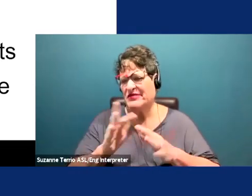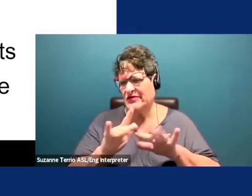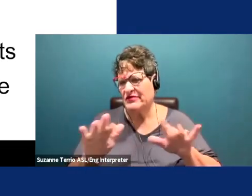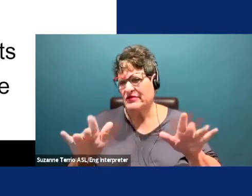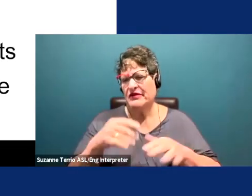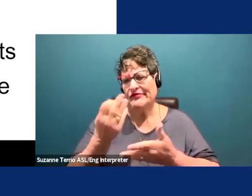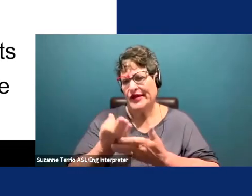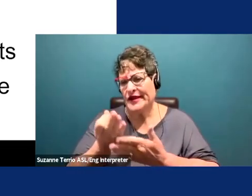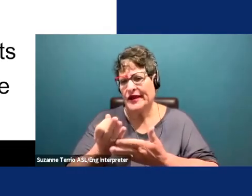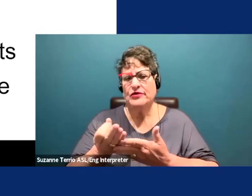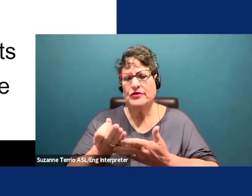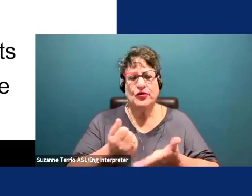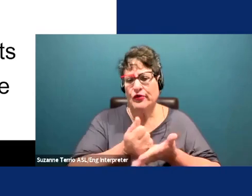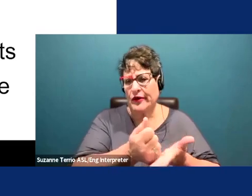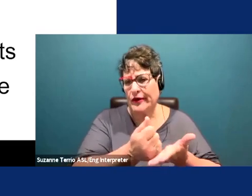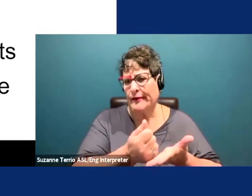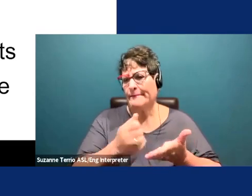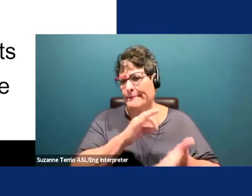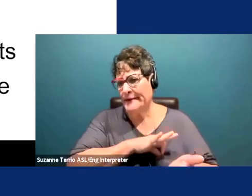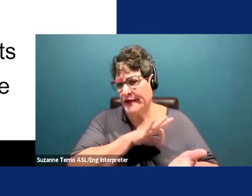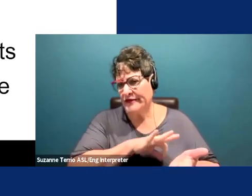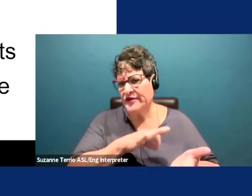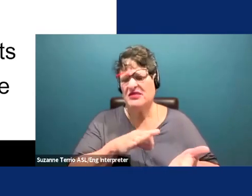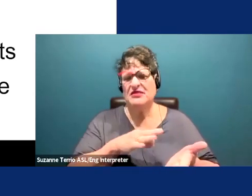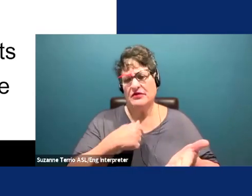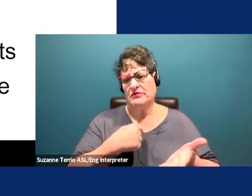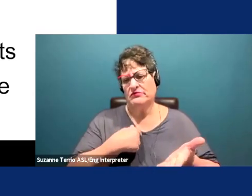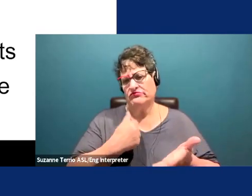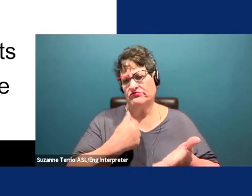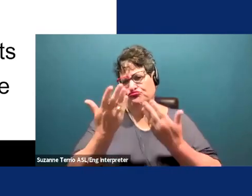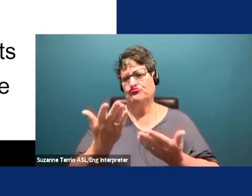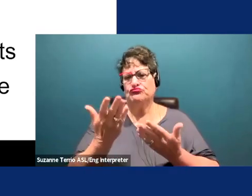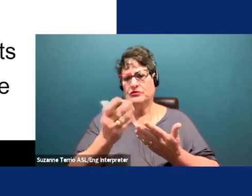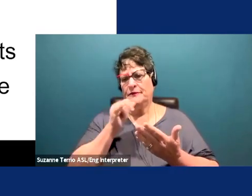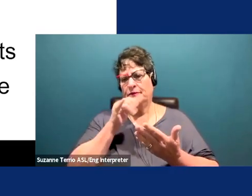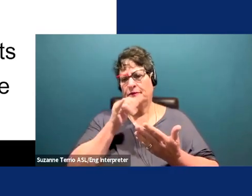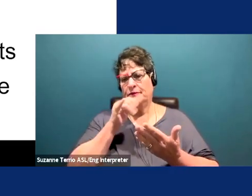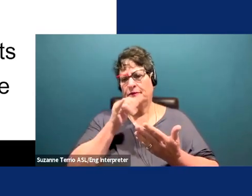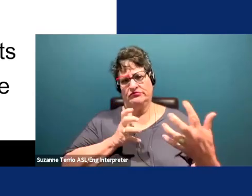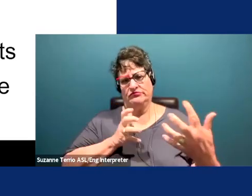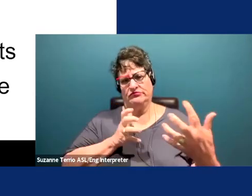Um, we really recommend connecting a parent with the Community for independent living in their area.